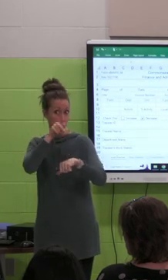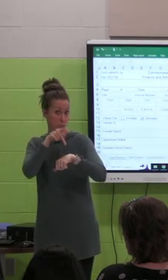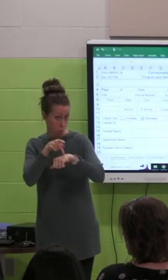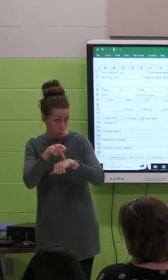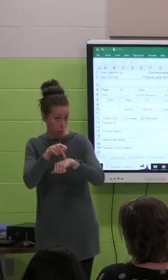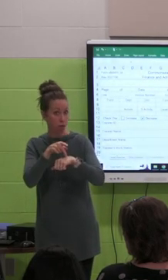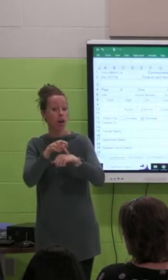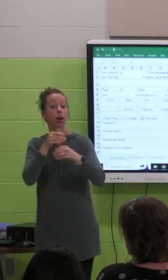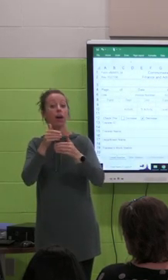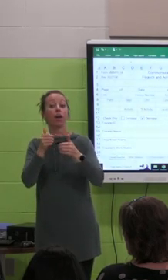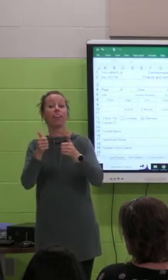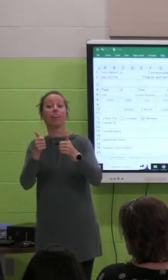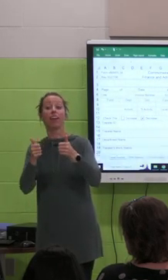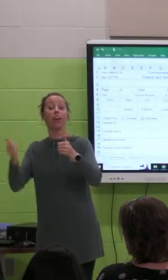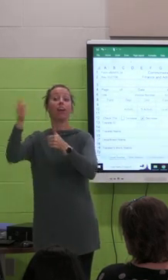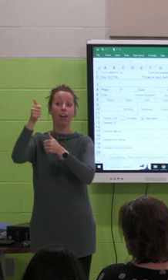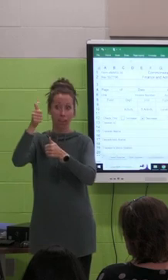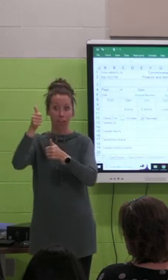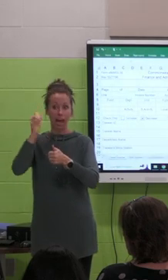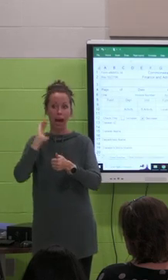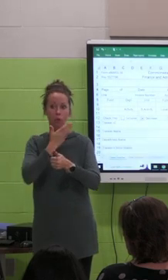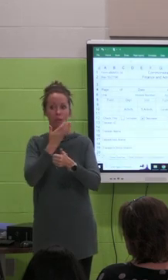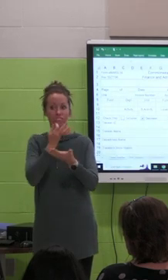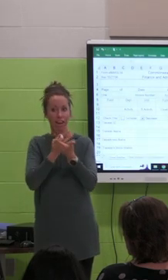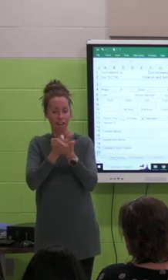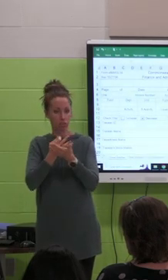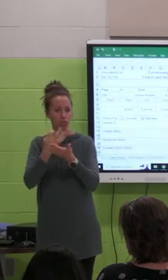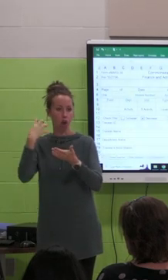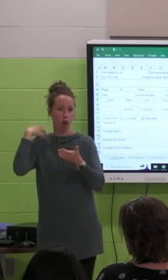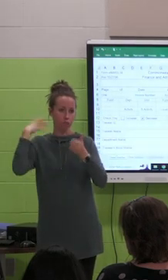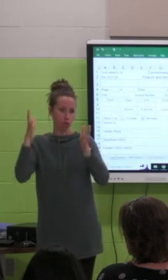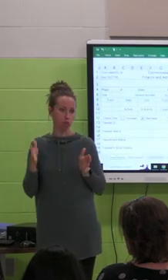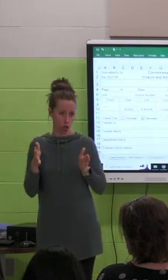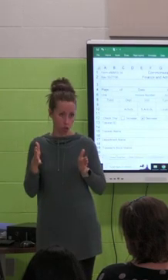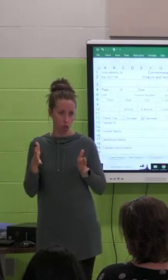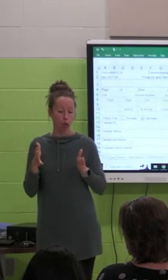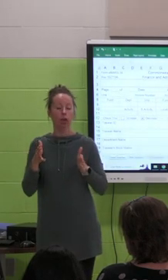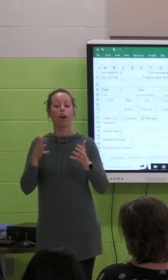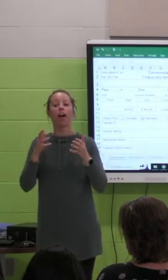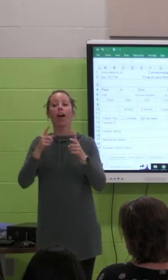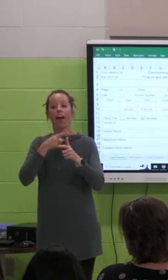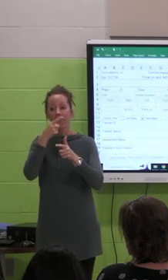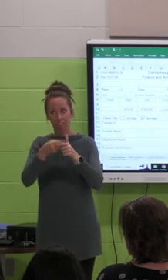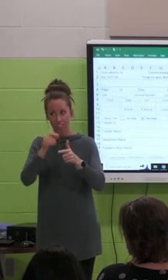then after that then it went to our financial officer okay perfect and then they put it into